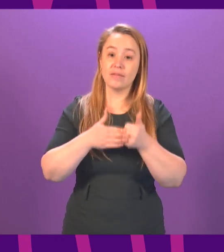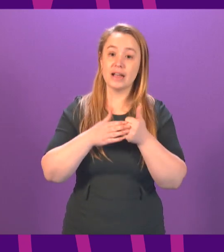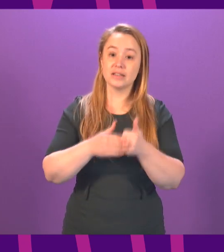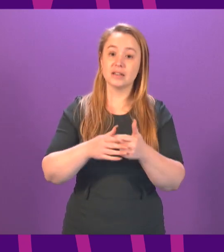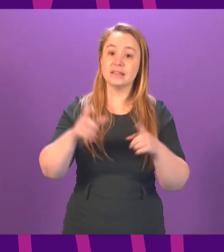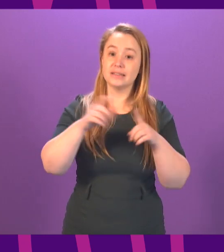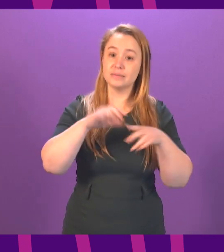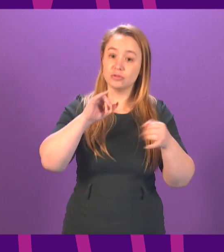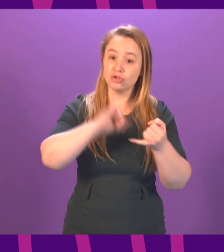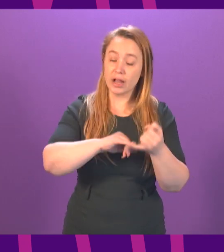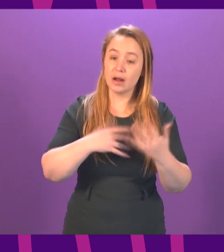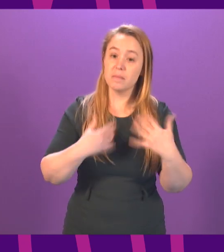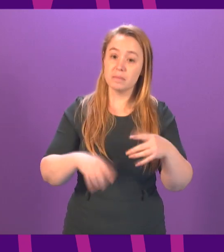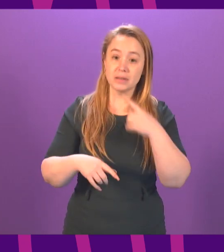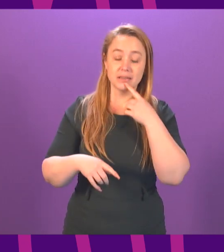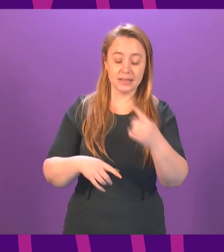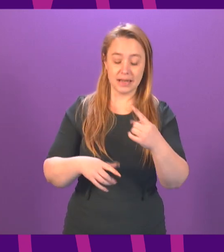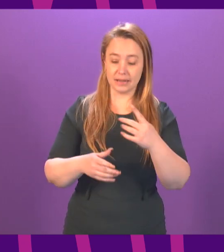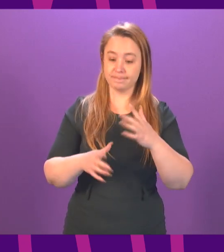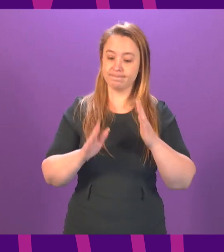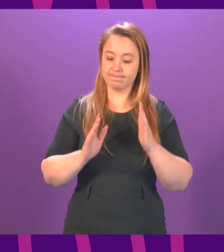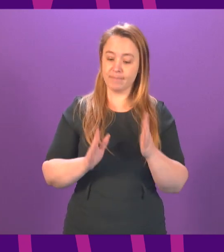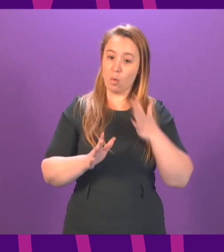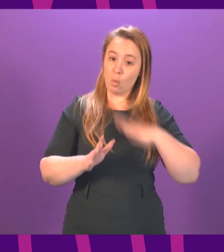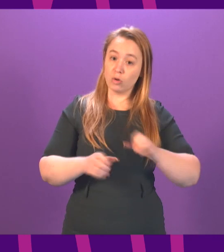could not have been clearer that the best way to stop the spread of the virus and to